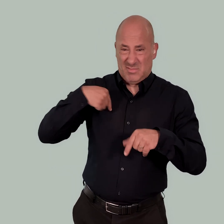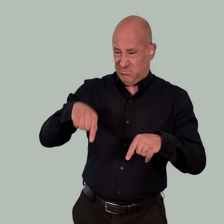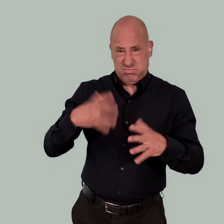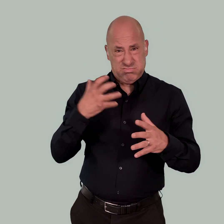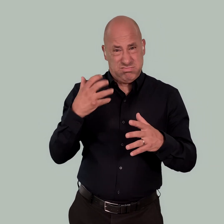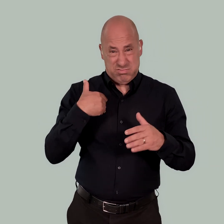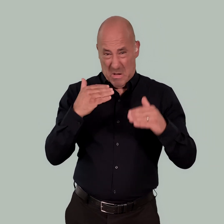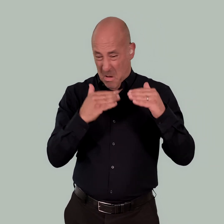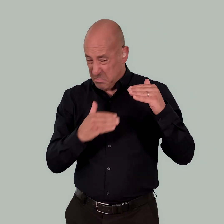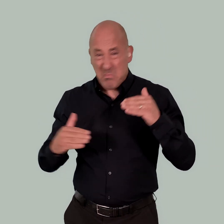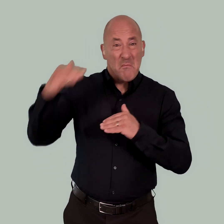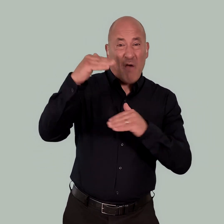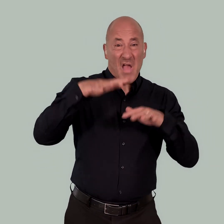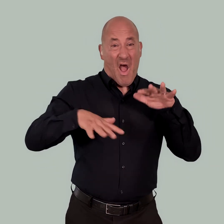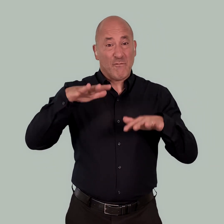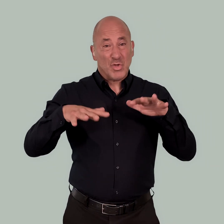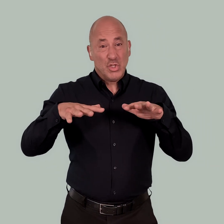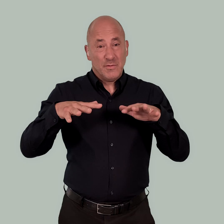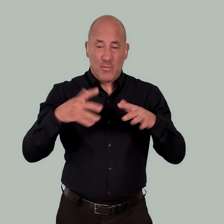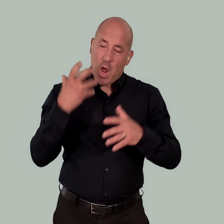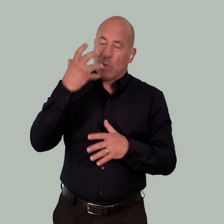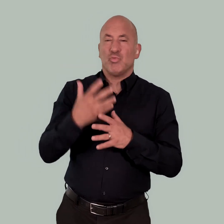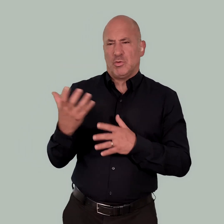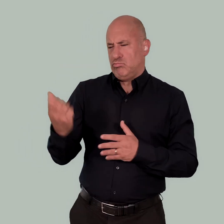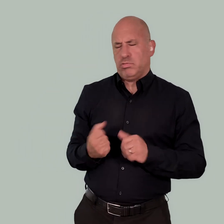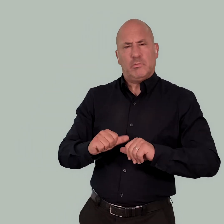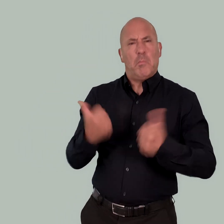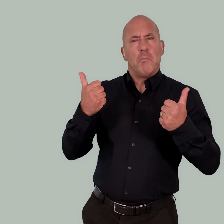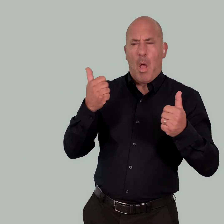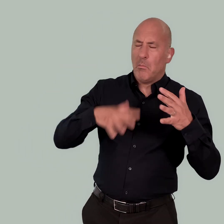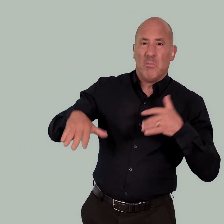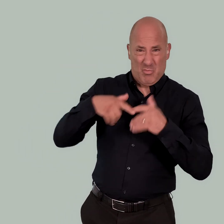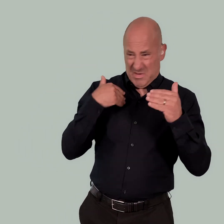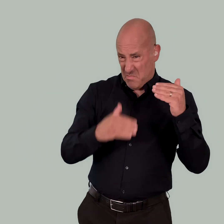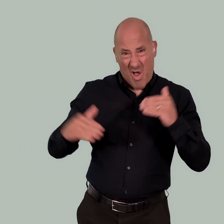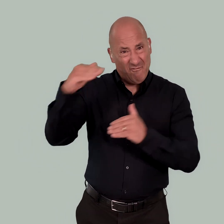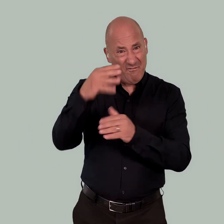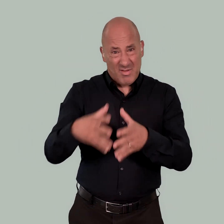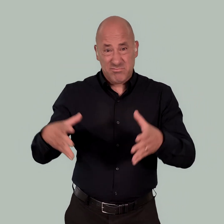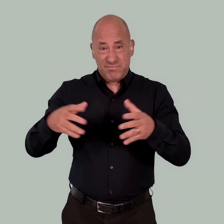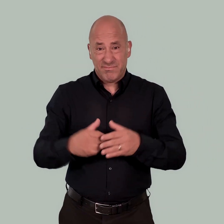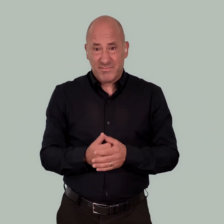with other nations and is now above average for high-income countries.